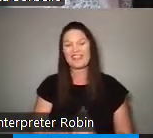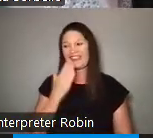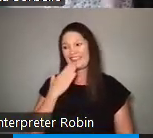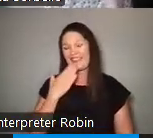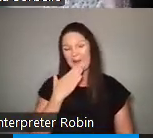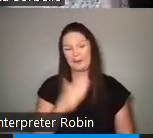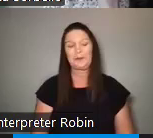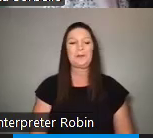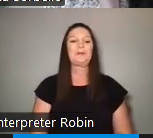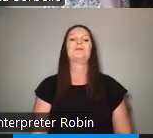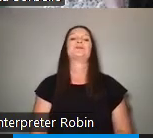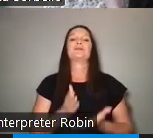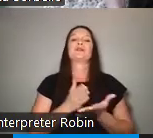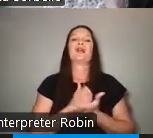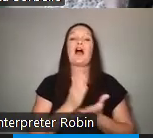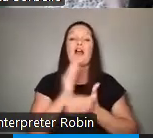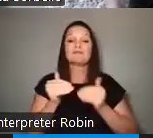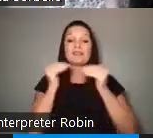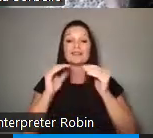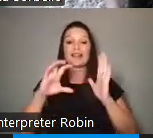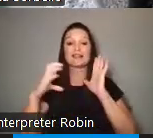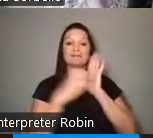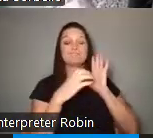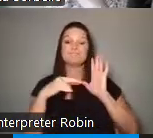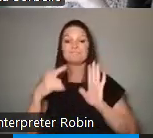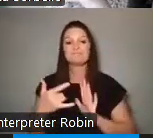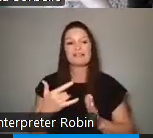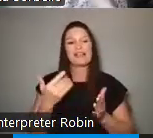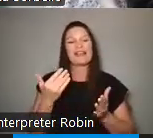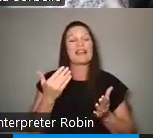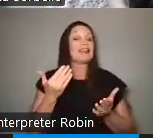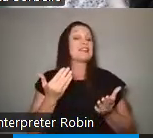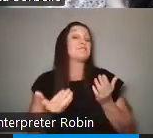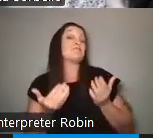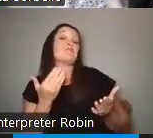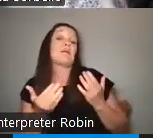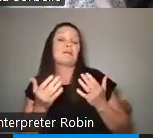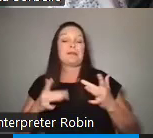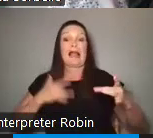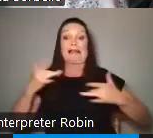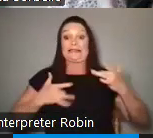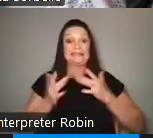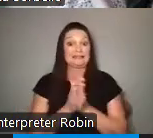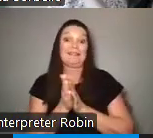this training. I spent, like I said over a decade working directly in the field and probably